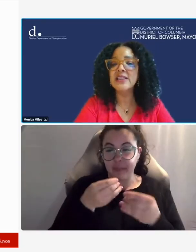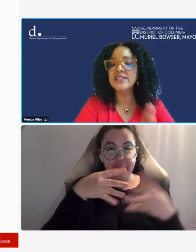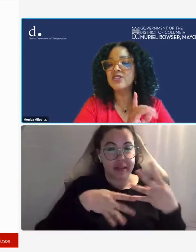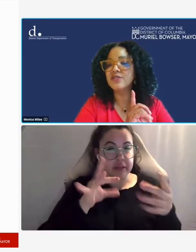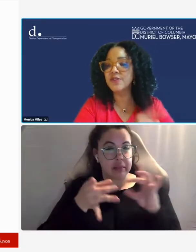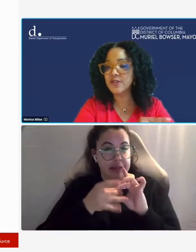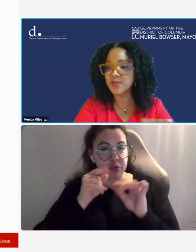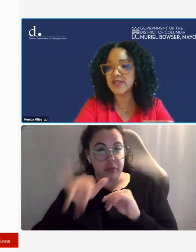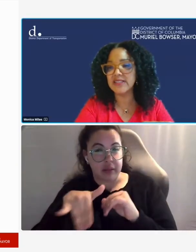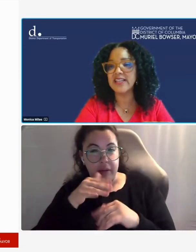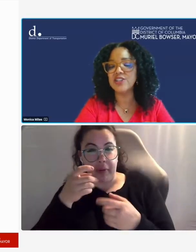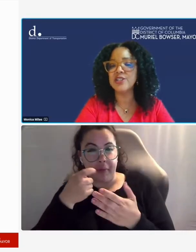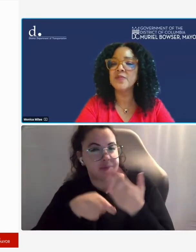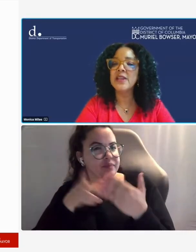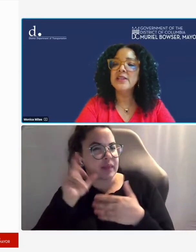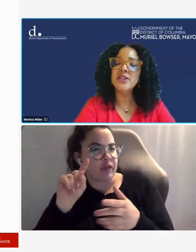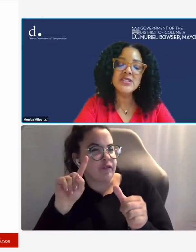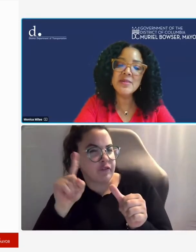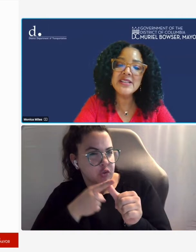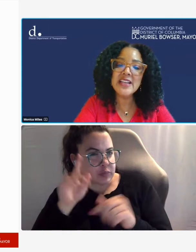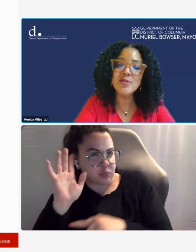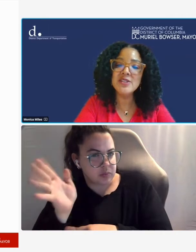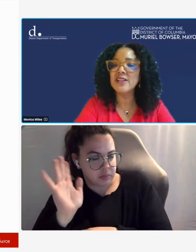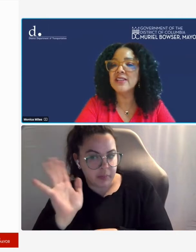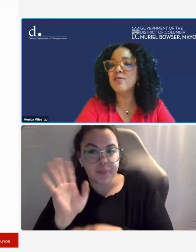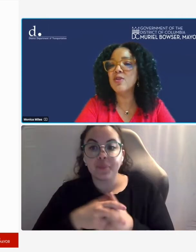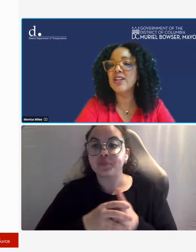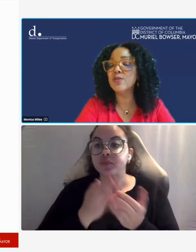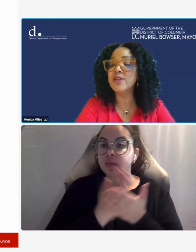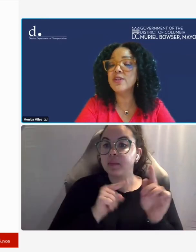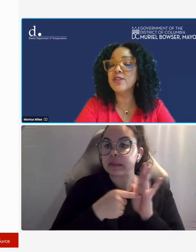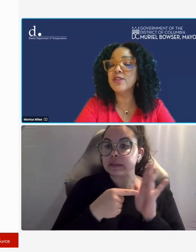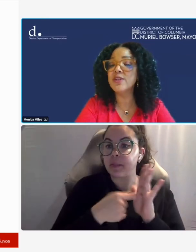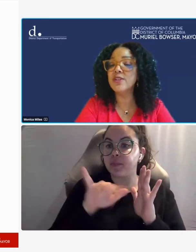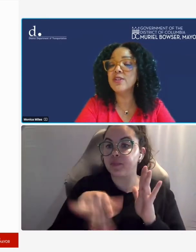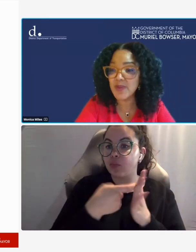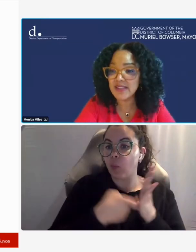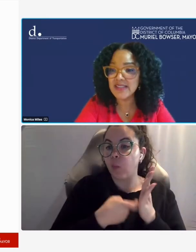to the first presentation so some examples of unallowable costs would include interest expense